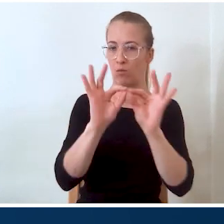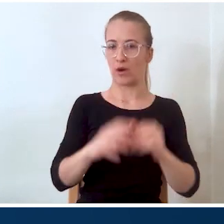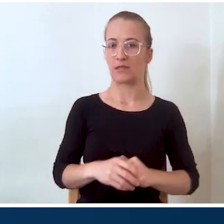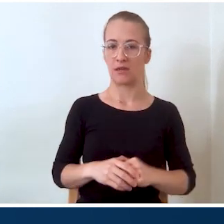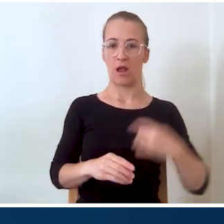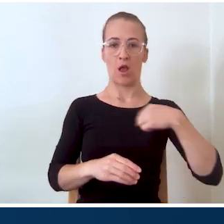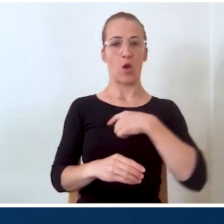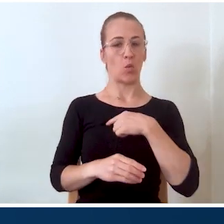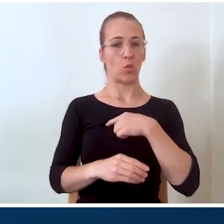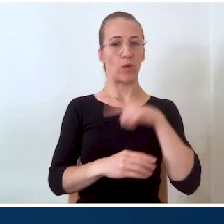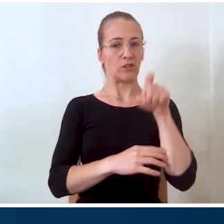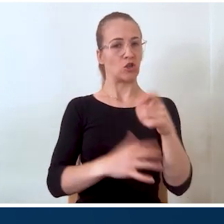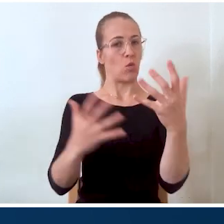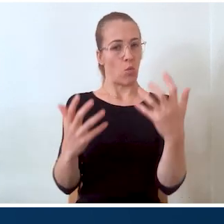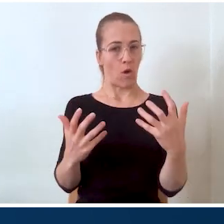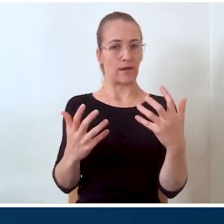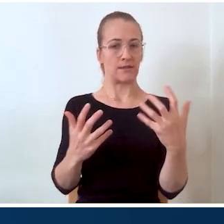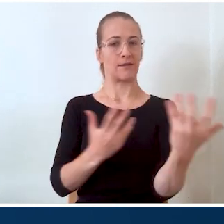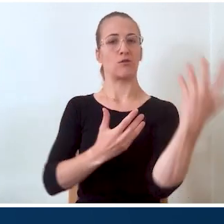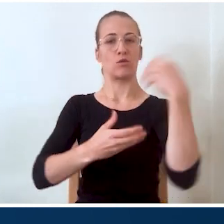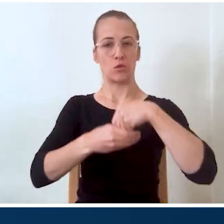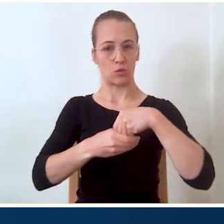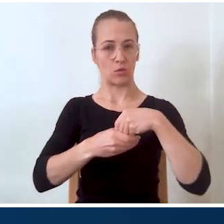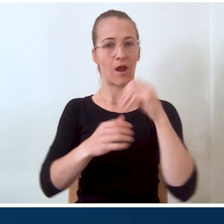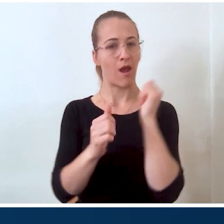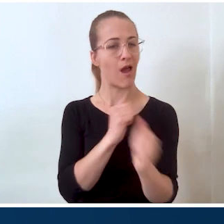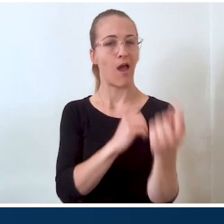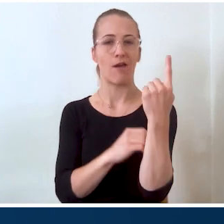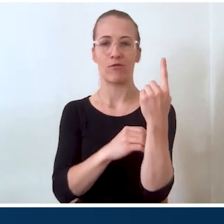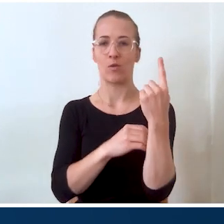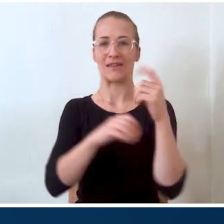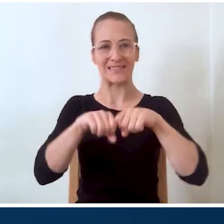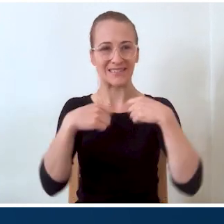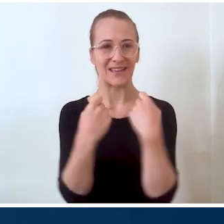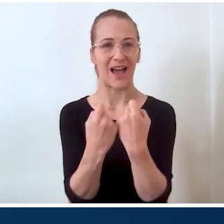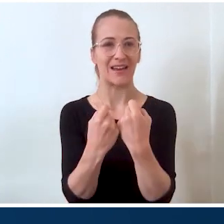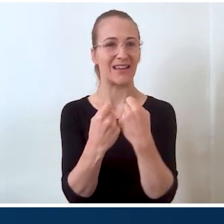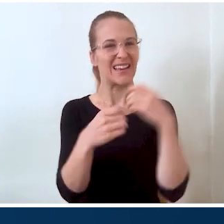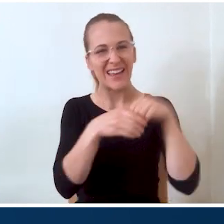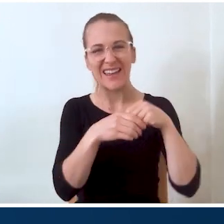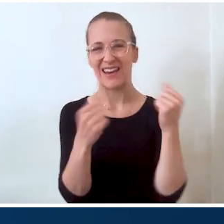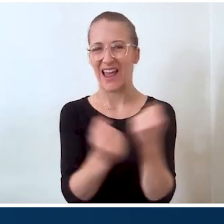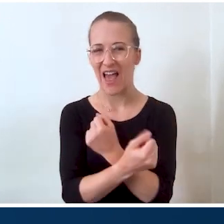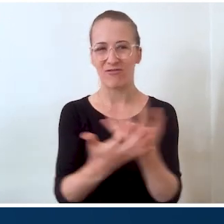because we should want to include everyone in society into everything, right?